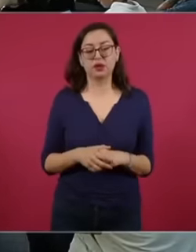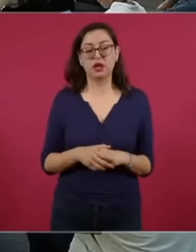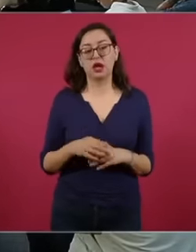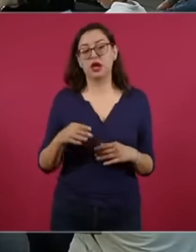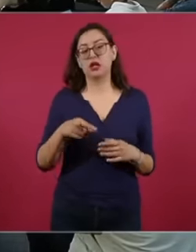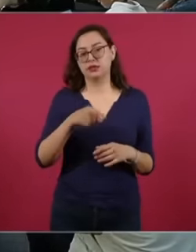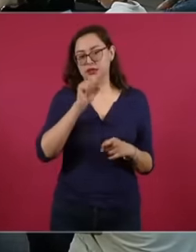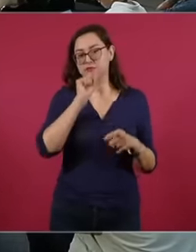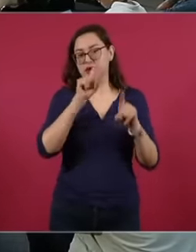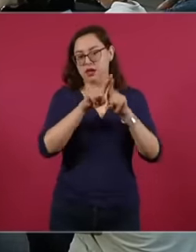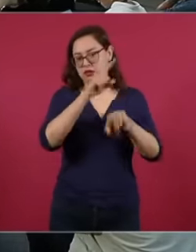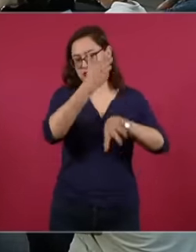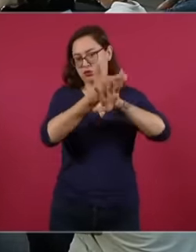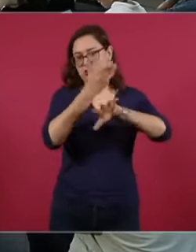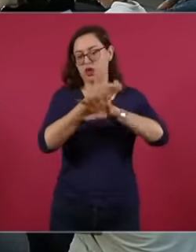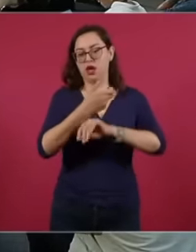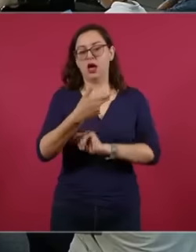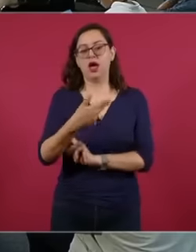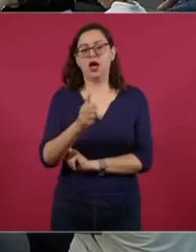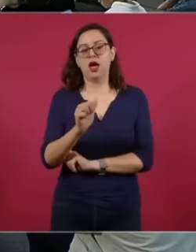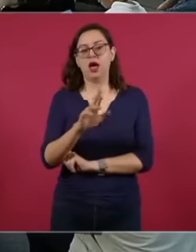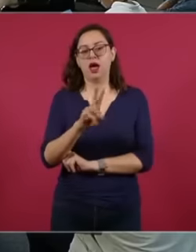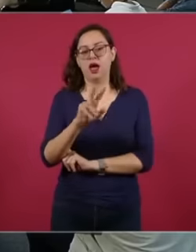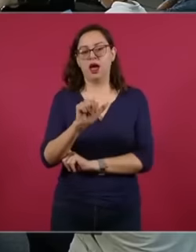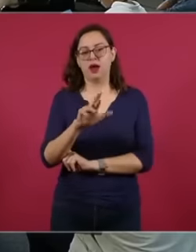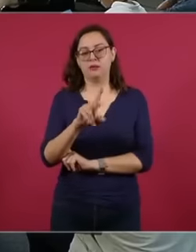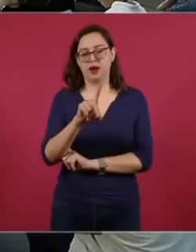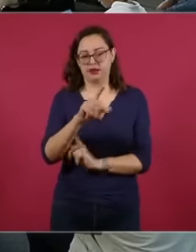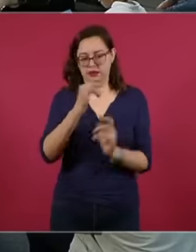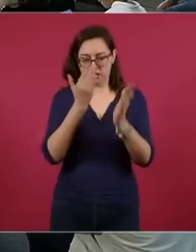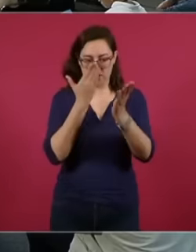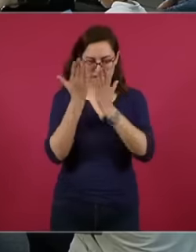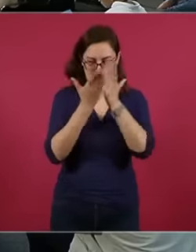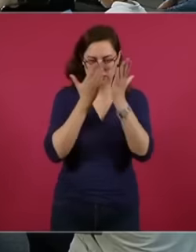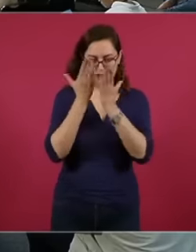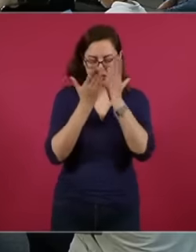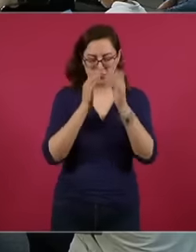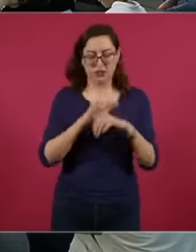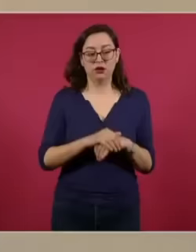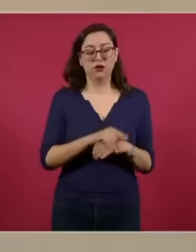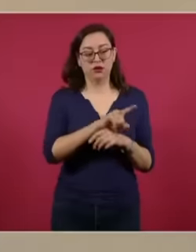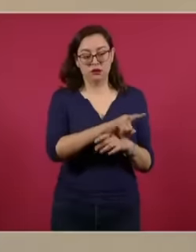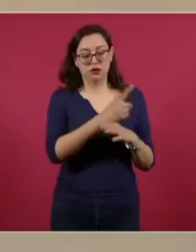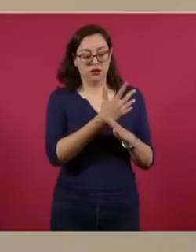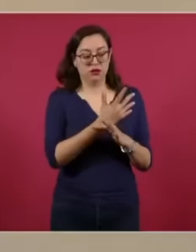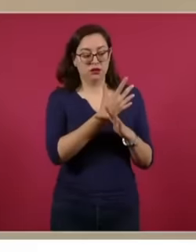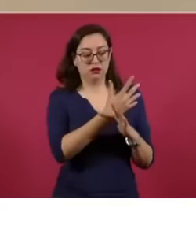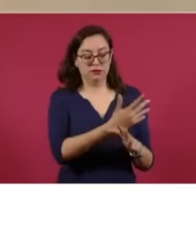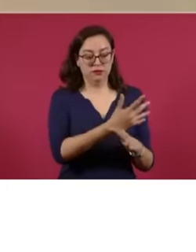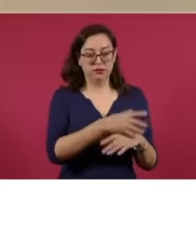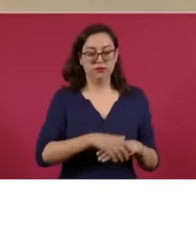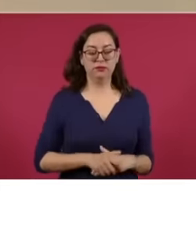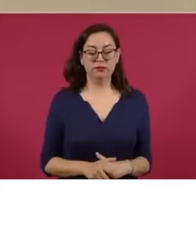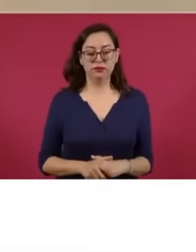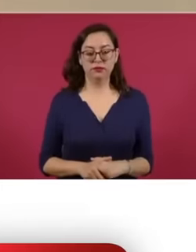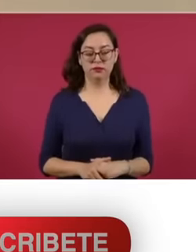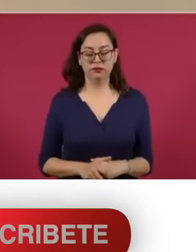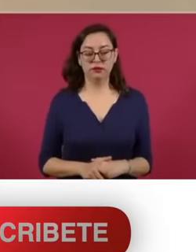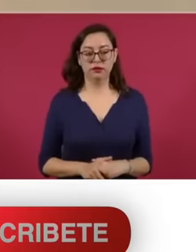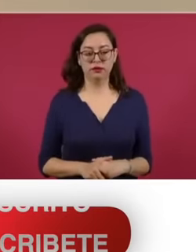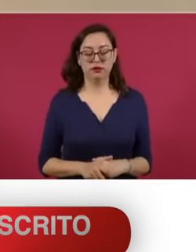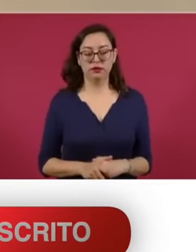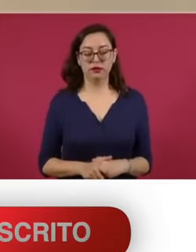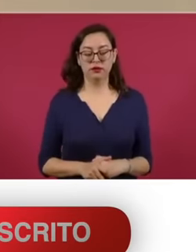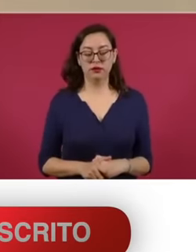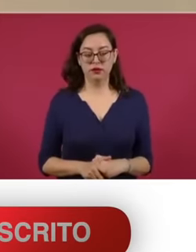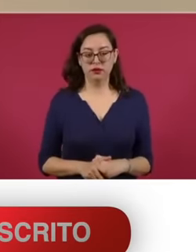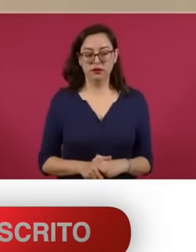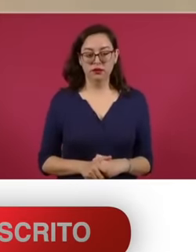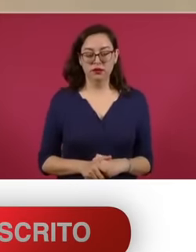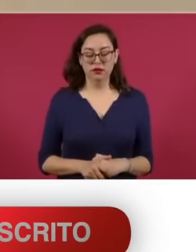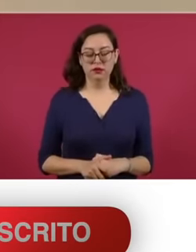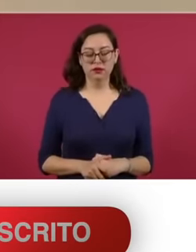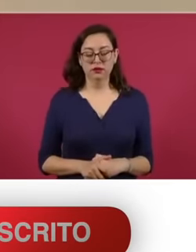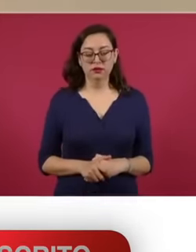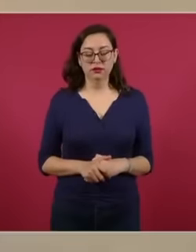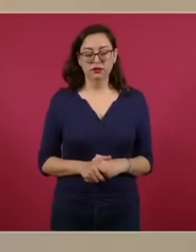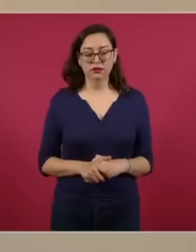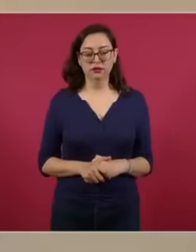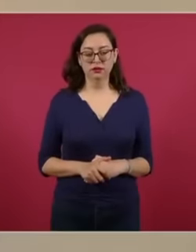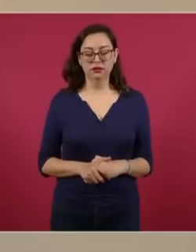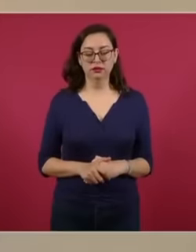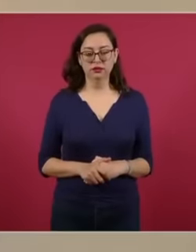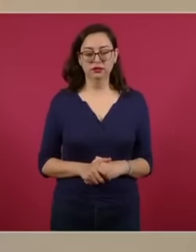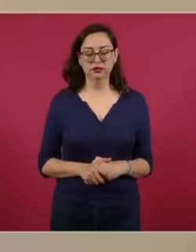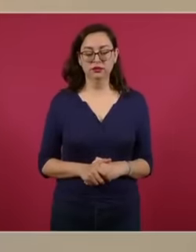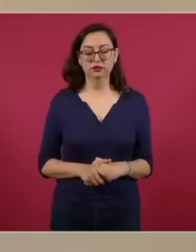Harvard. He says this is how we arrive at our indicator. key is an article while in 12 years